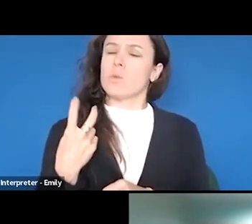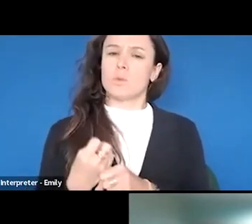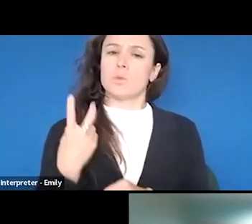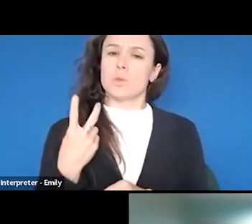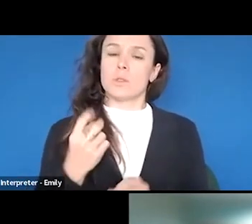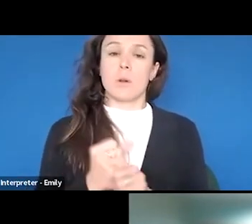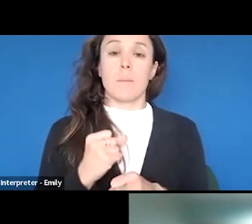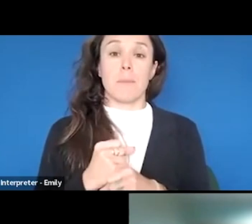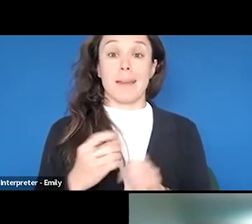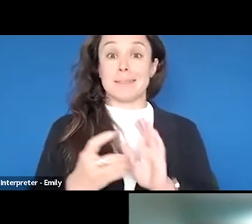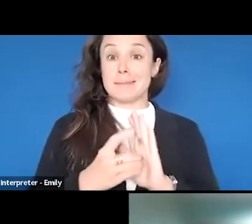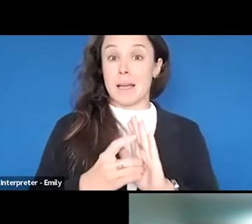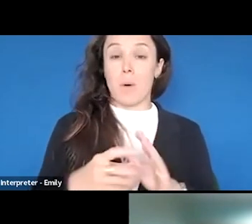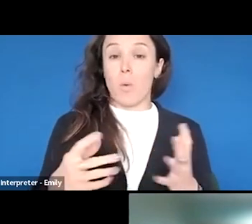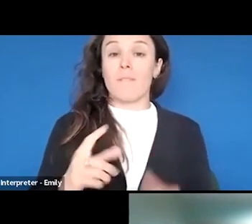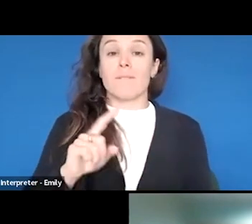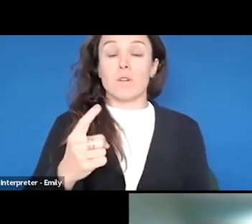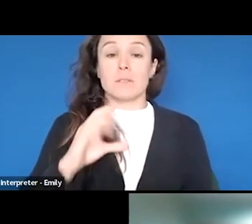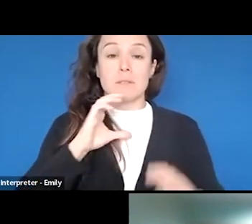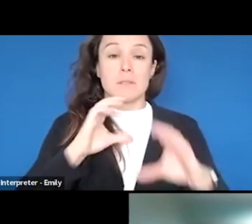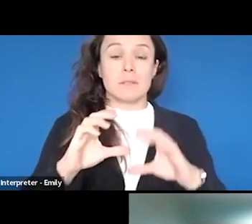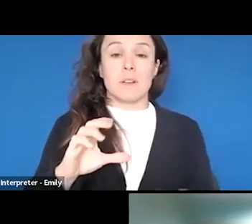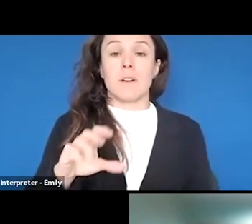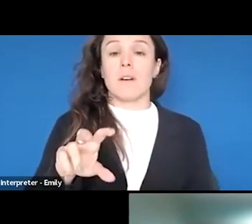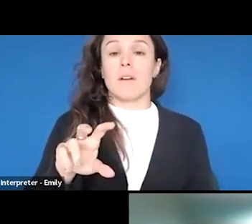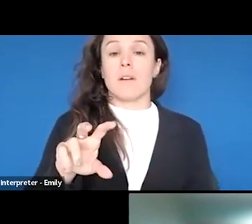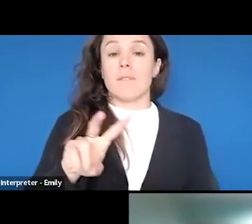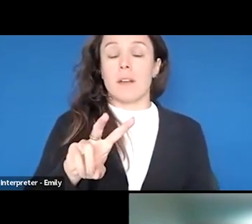and demoed the first conversational virtual assistant with top 10 skills.